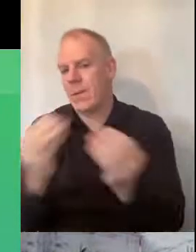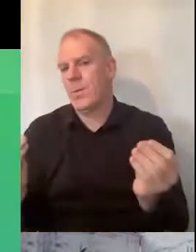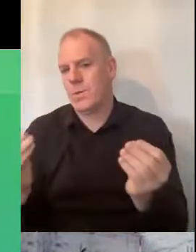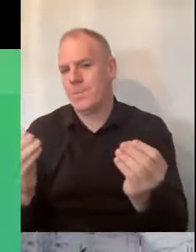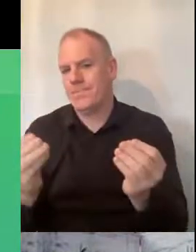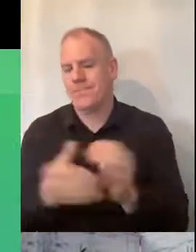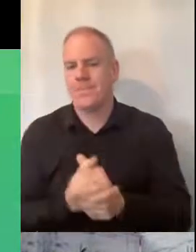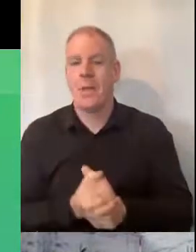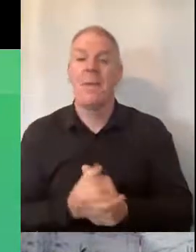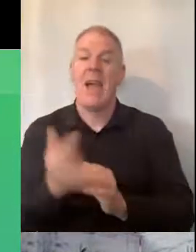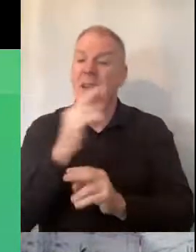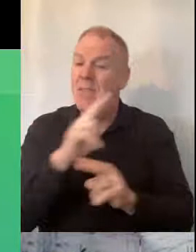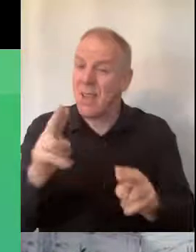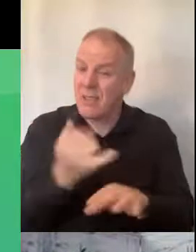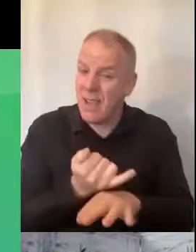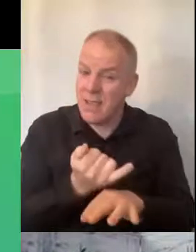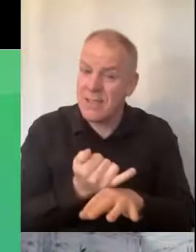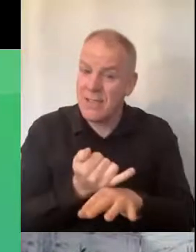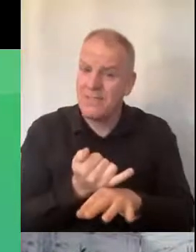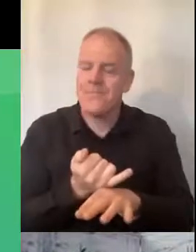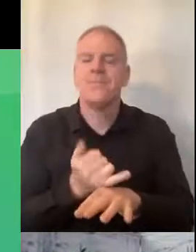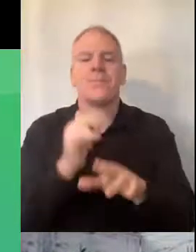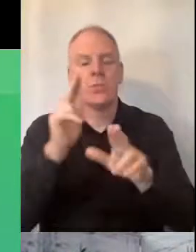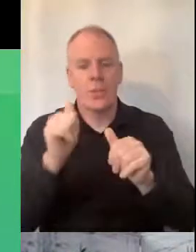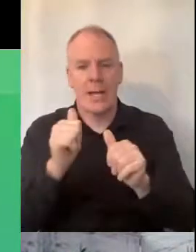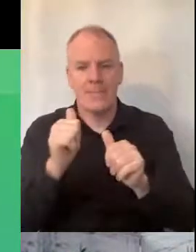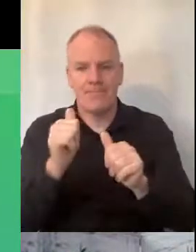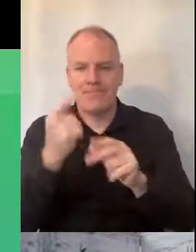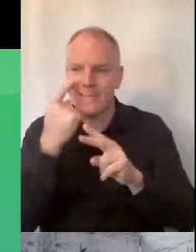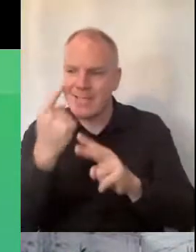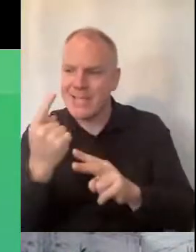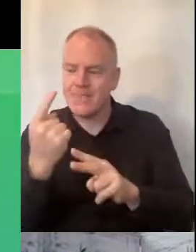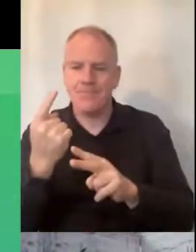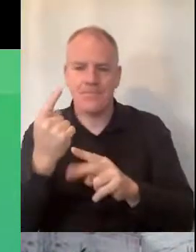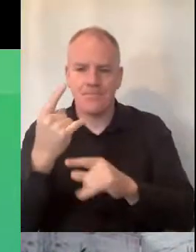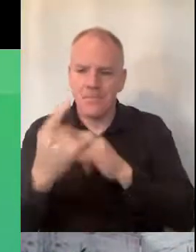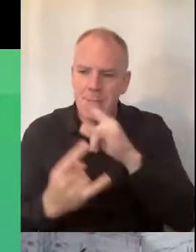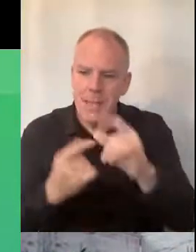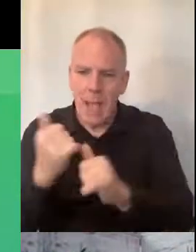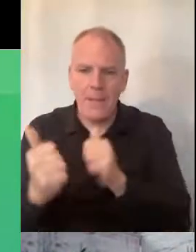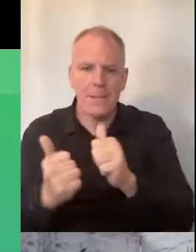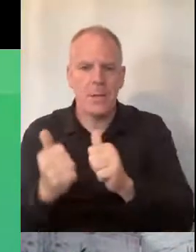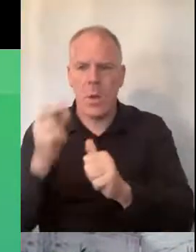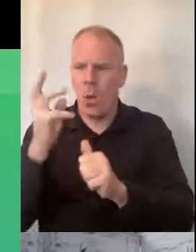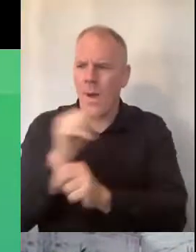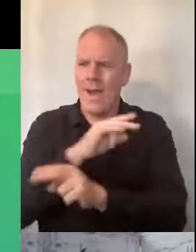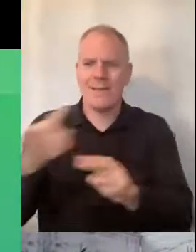but if not and you do actively see things happening like, why don't? Why are you not part of the solution?